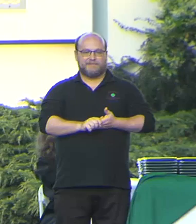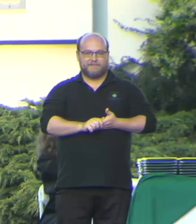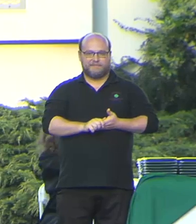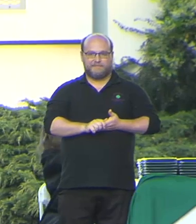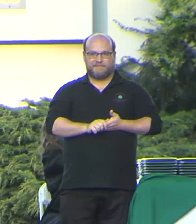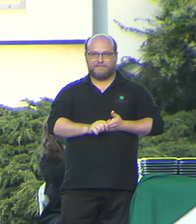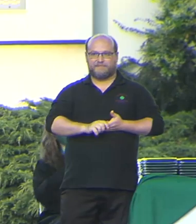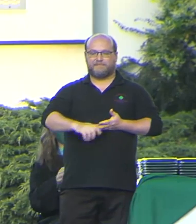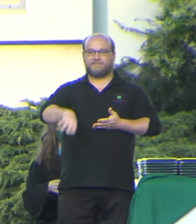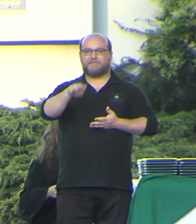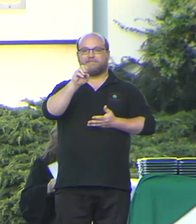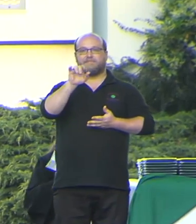Melinda Nguyen.